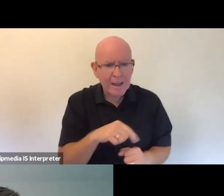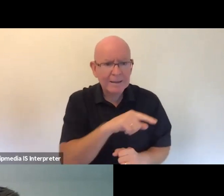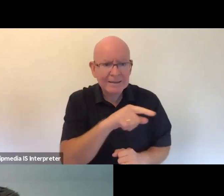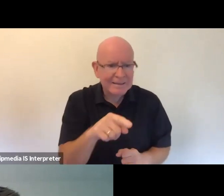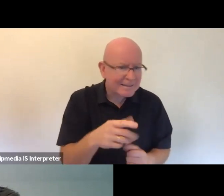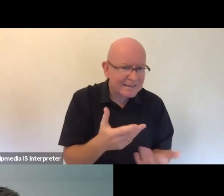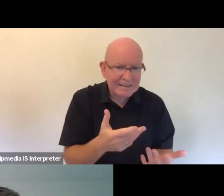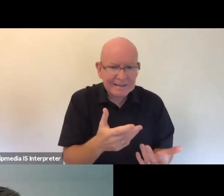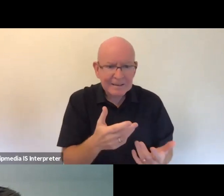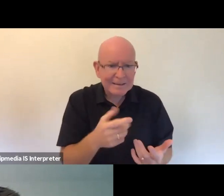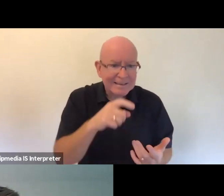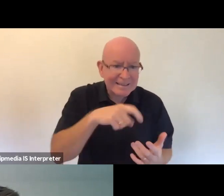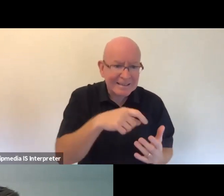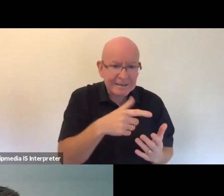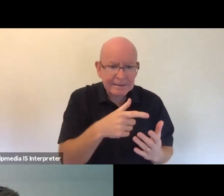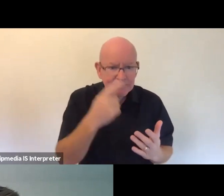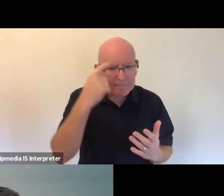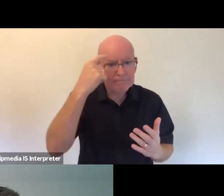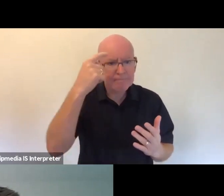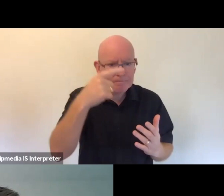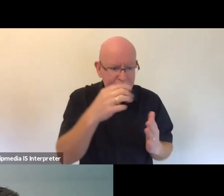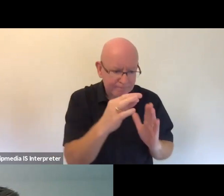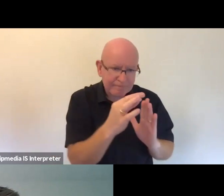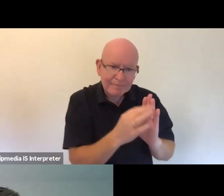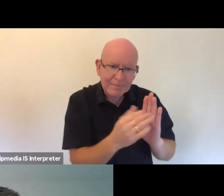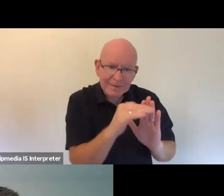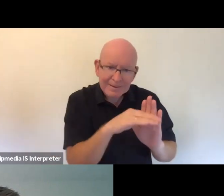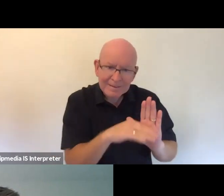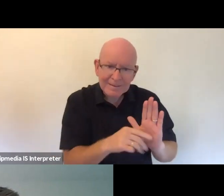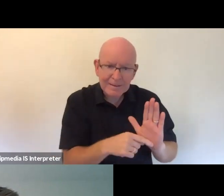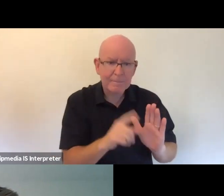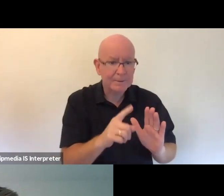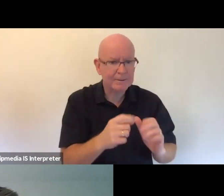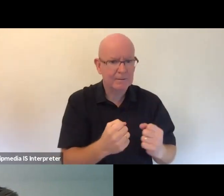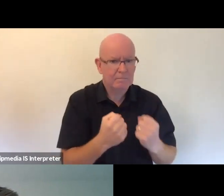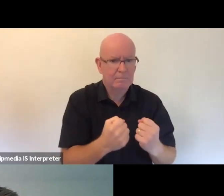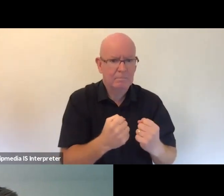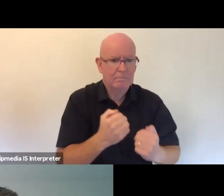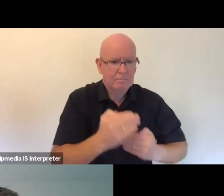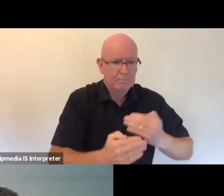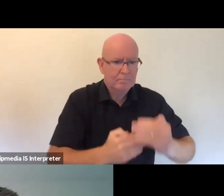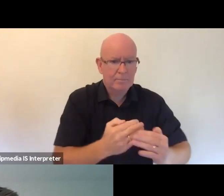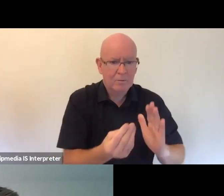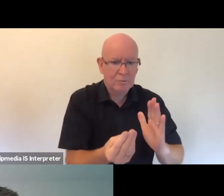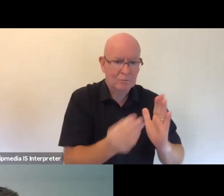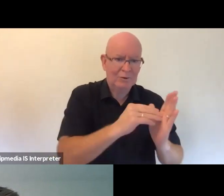provide actual cash assistance ourselves at times, how should we best work to identify persons